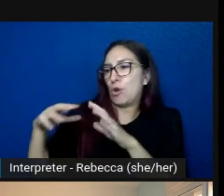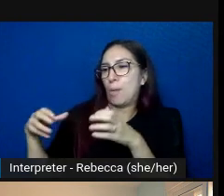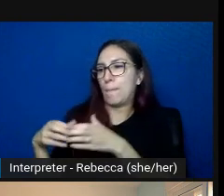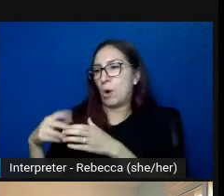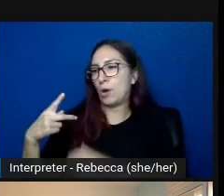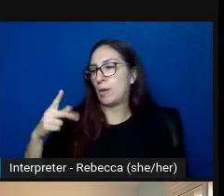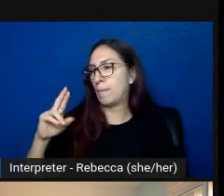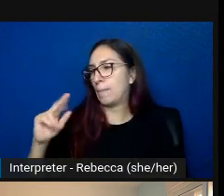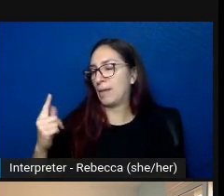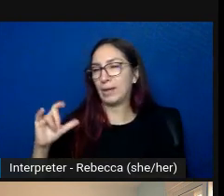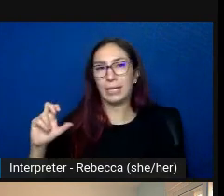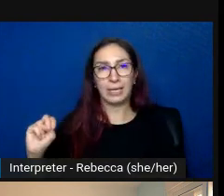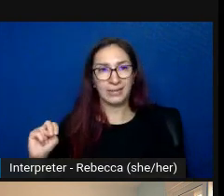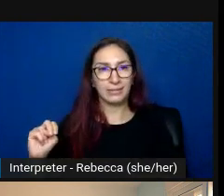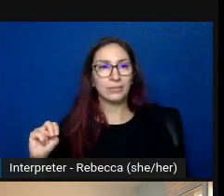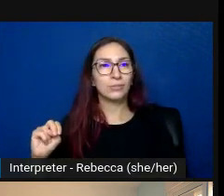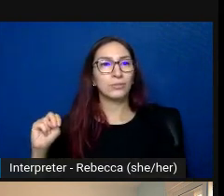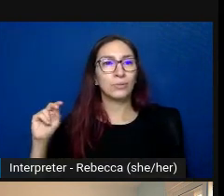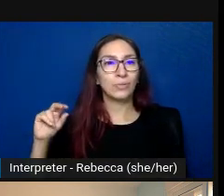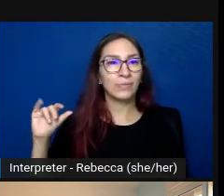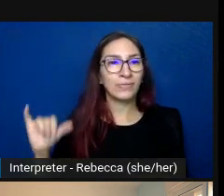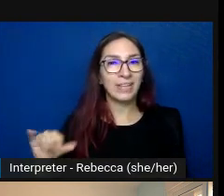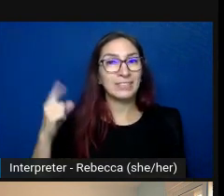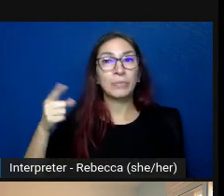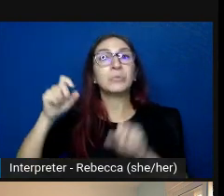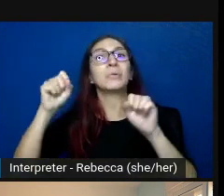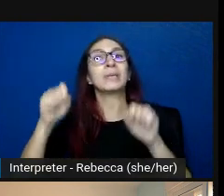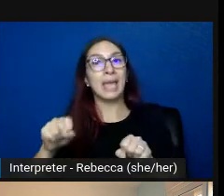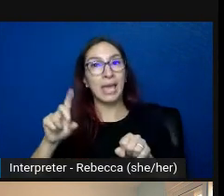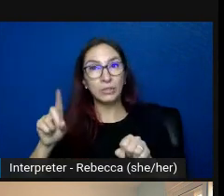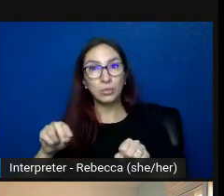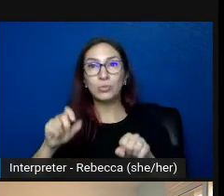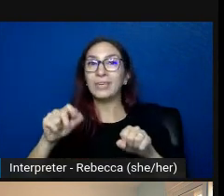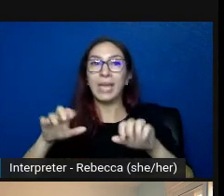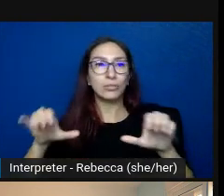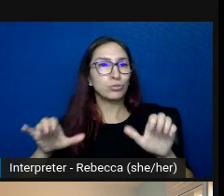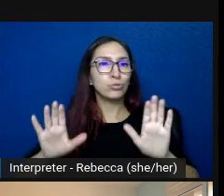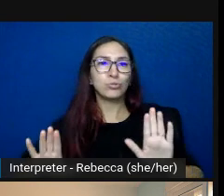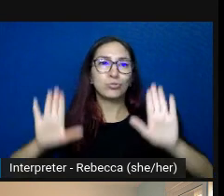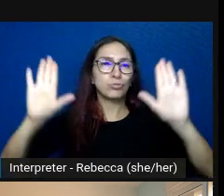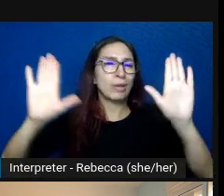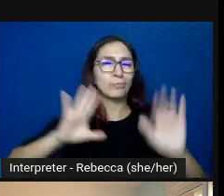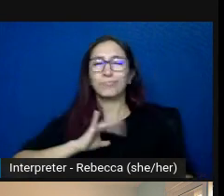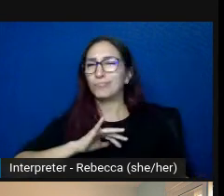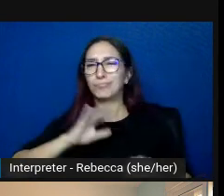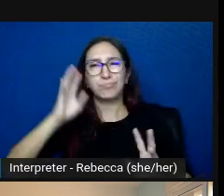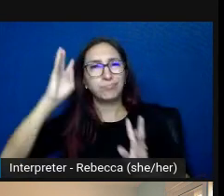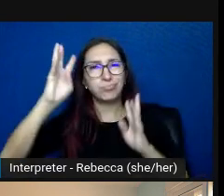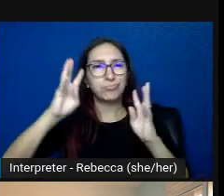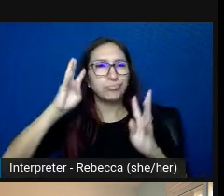It's something you can do and you can do great things just using Joomla, what Joomla provides.